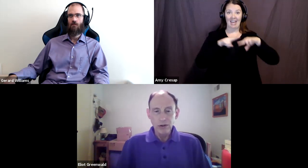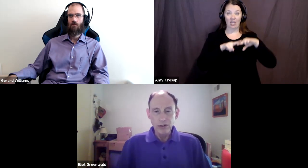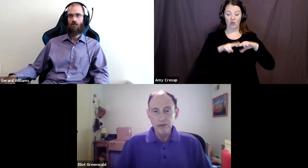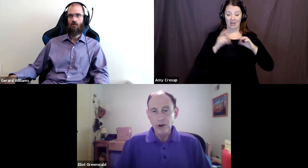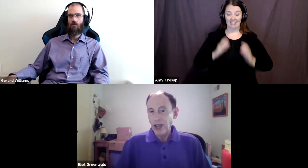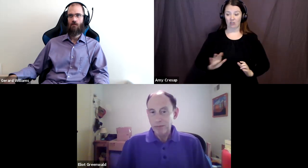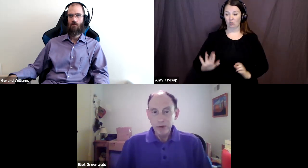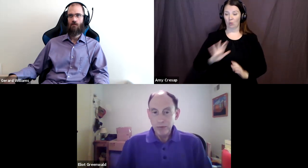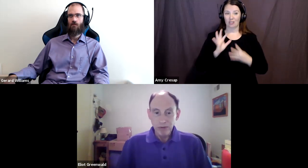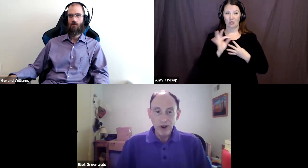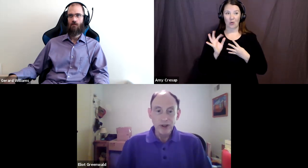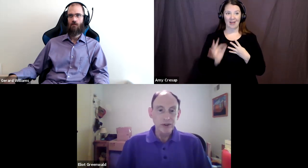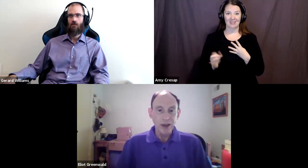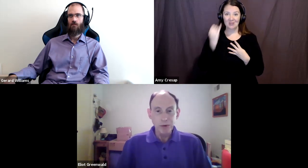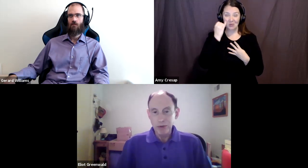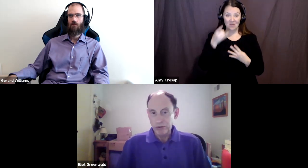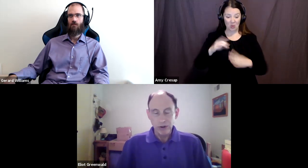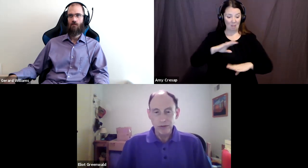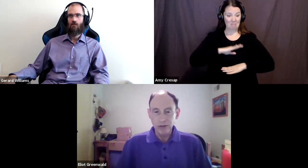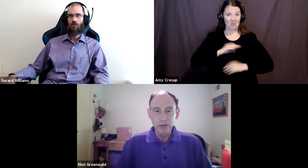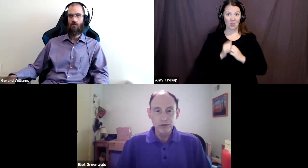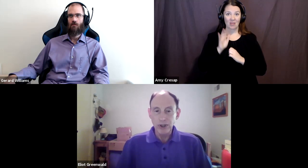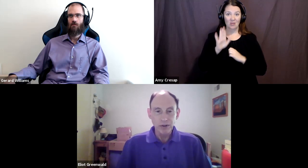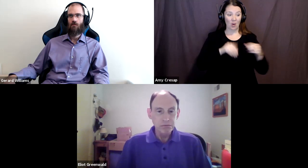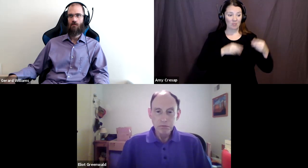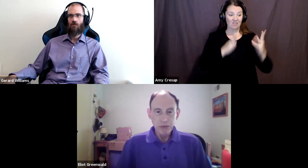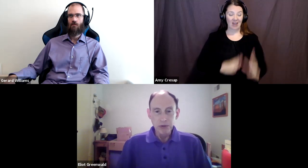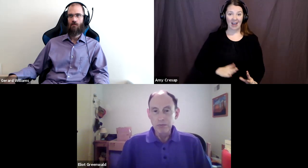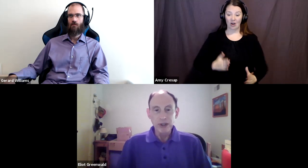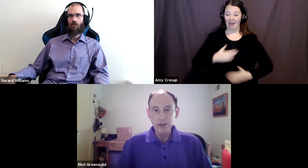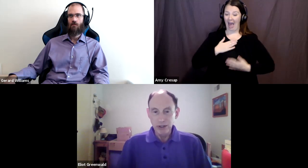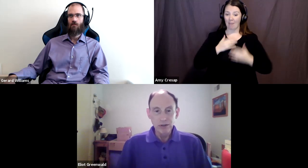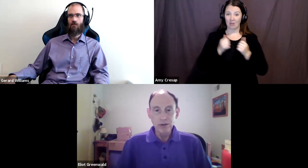So if you are happy with your provider and happy with the service used now, you may continue